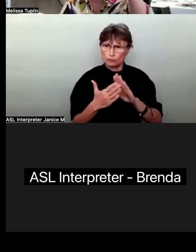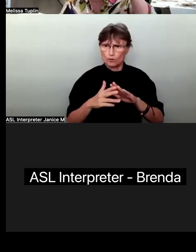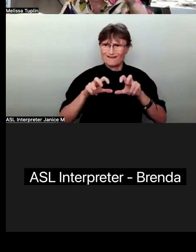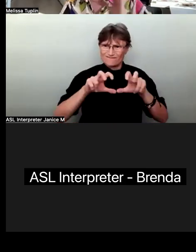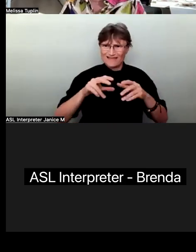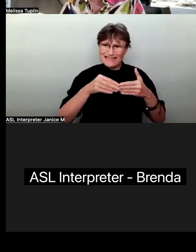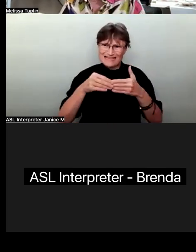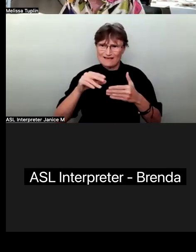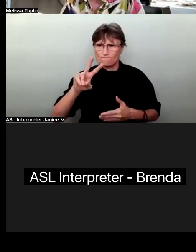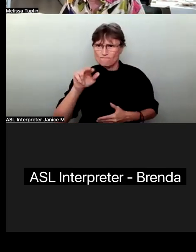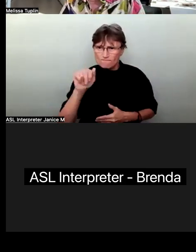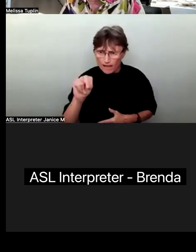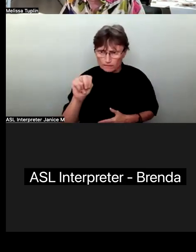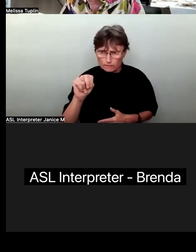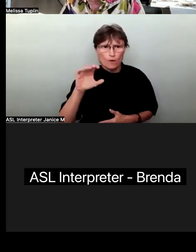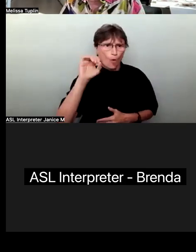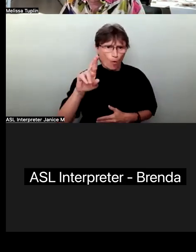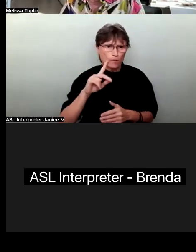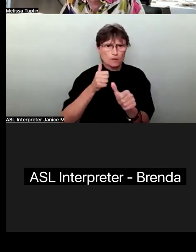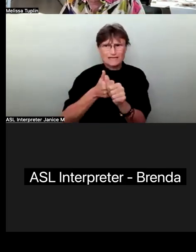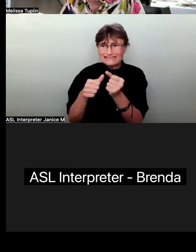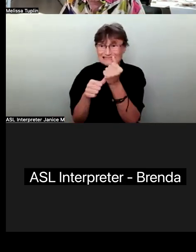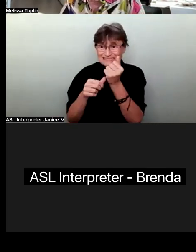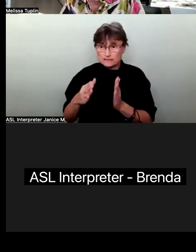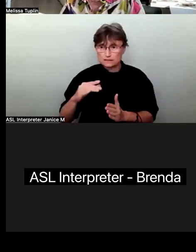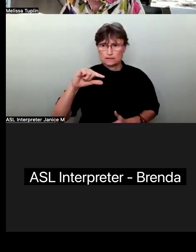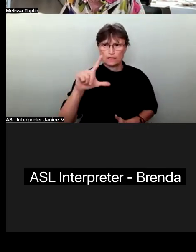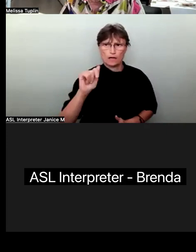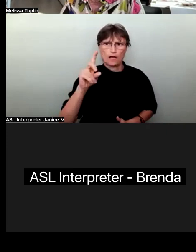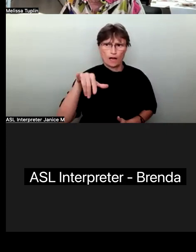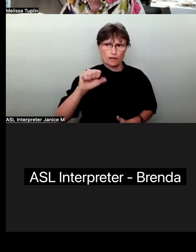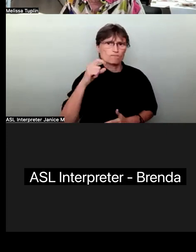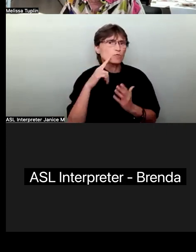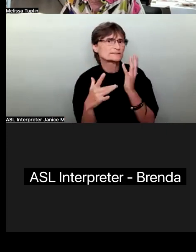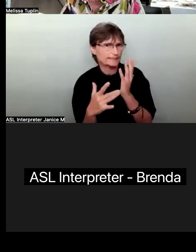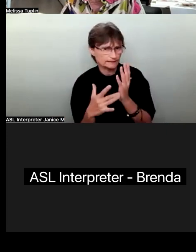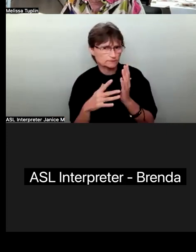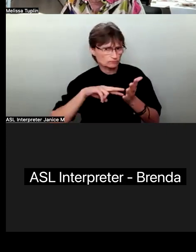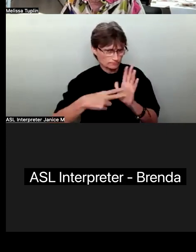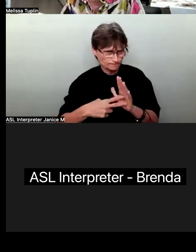or our Community Investment Assistant, Gladys. Myself and Community Investment